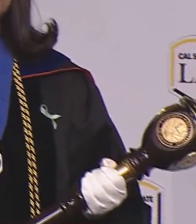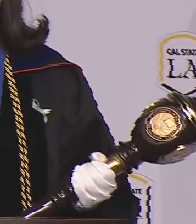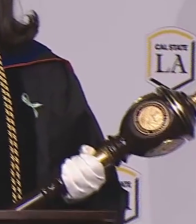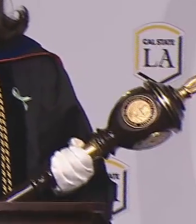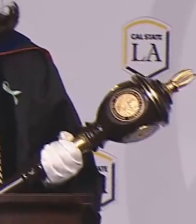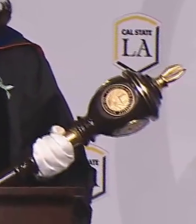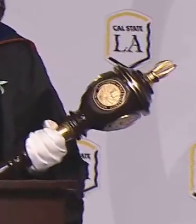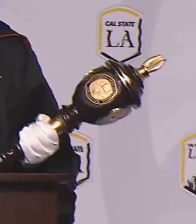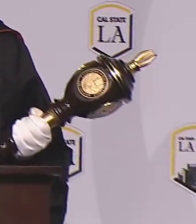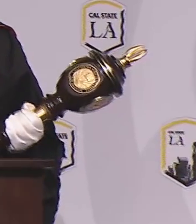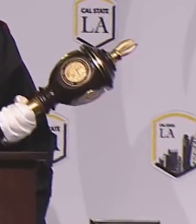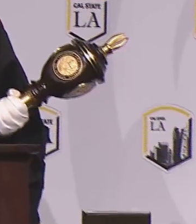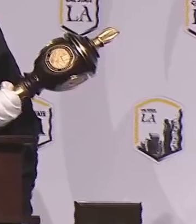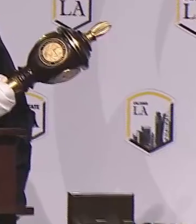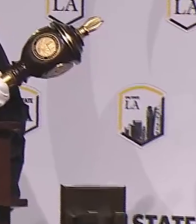WE SING WITH FAITH AND PRIDE